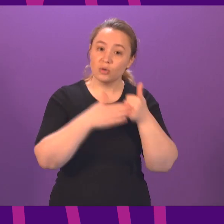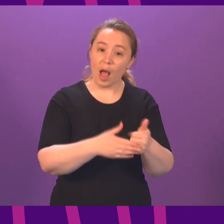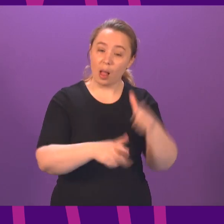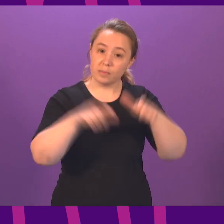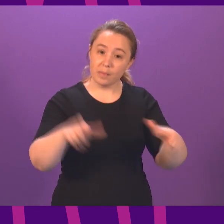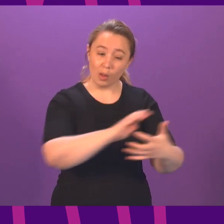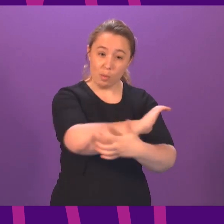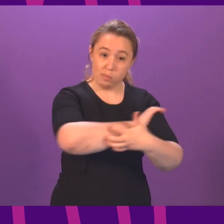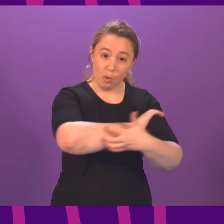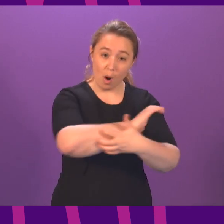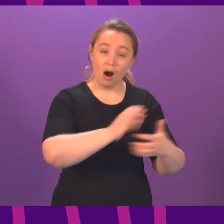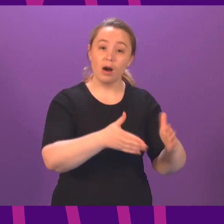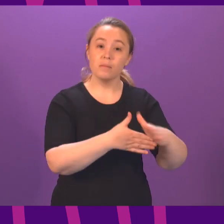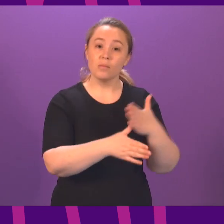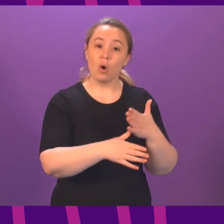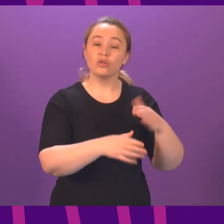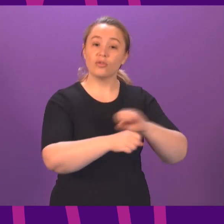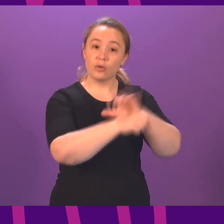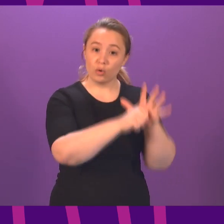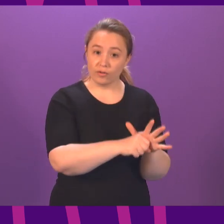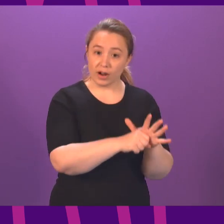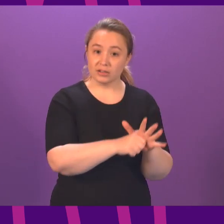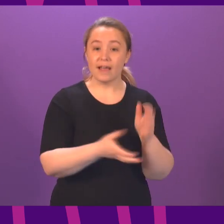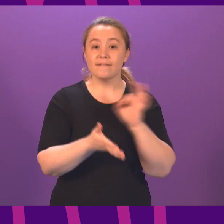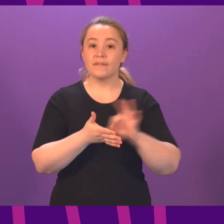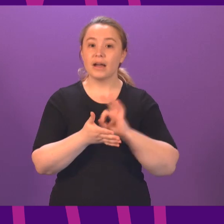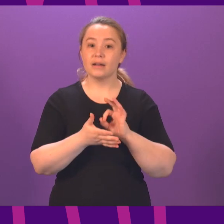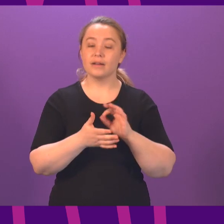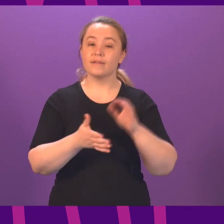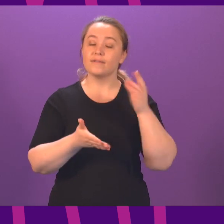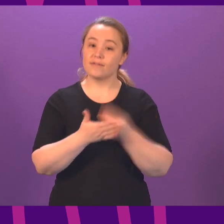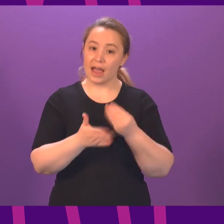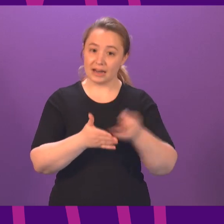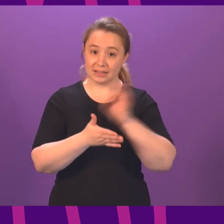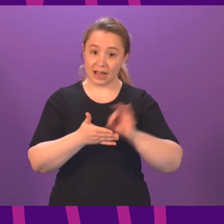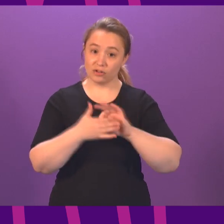by the pandemic, and the Cabinet Secretary for Finance announced even more funding for that just yesterday.